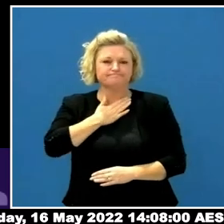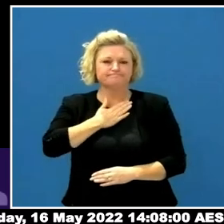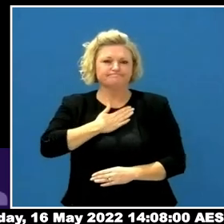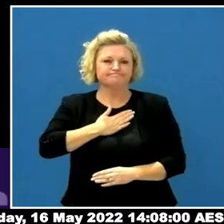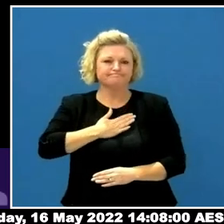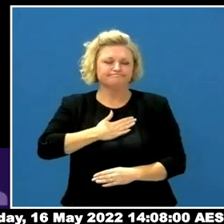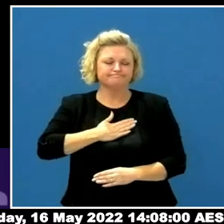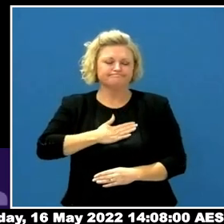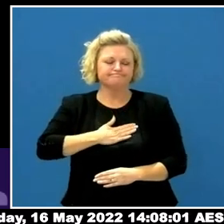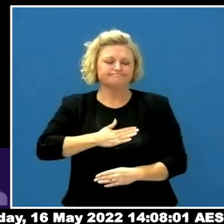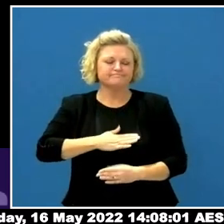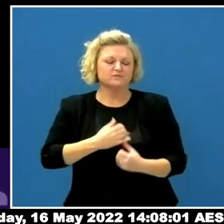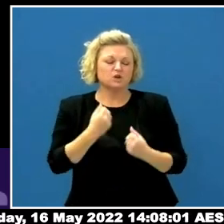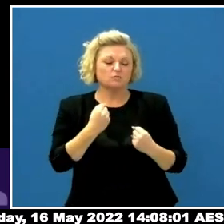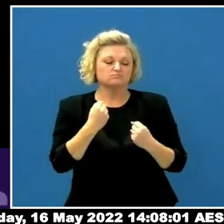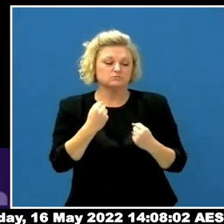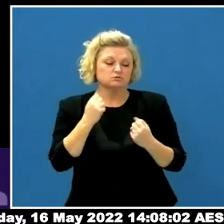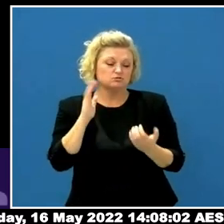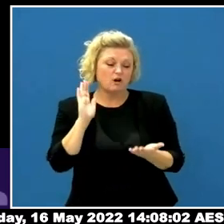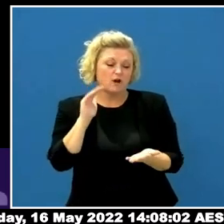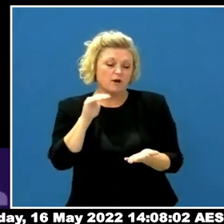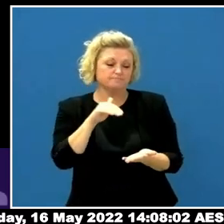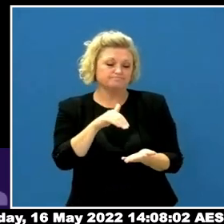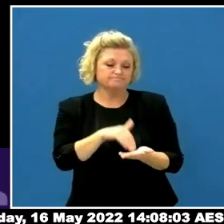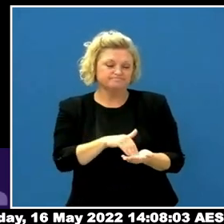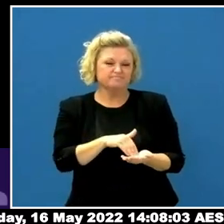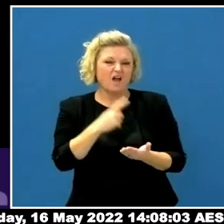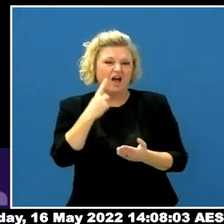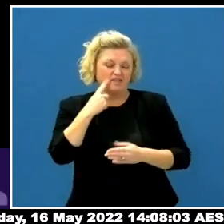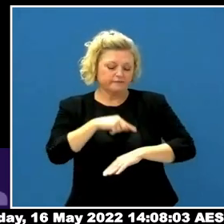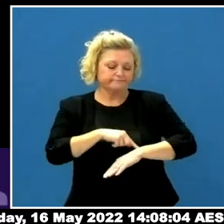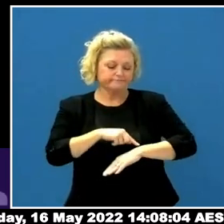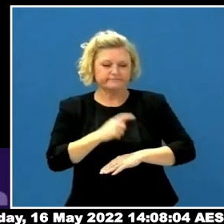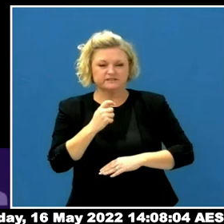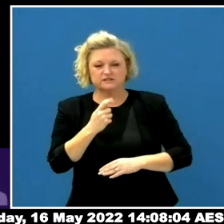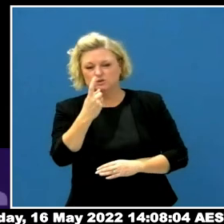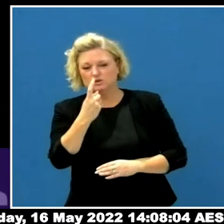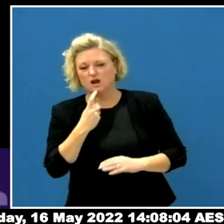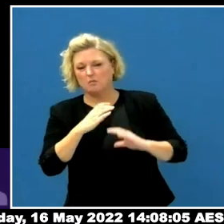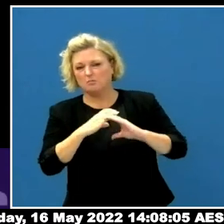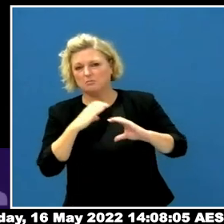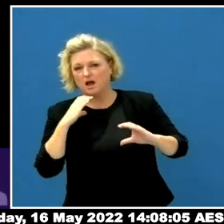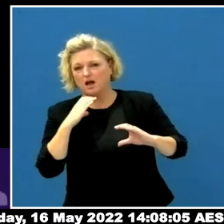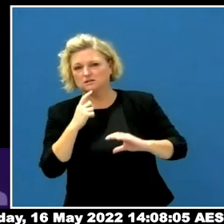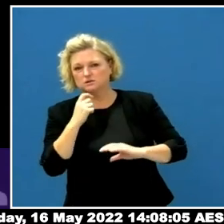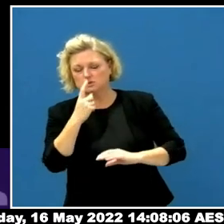with this senior Lifestyle Assistant who'd got out of the bus and slammed the door and